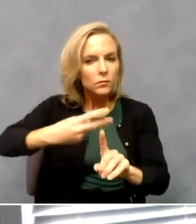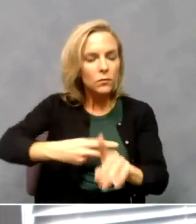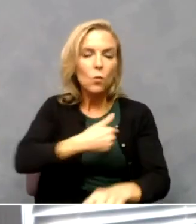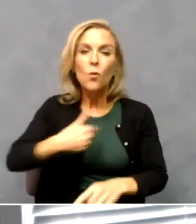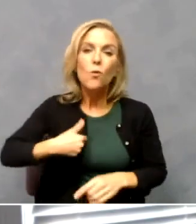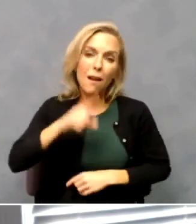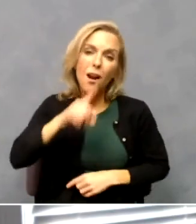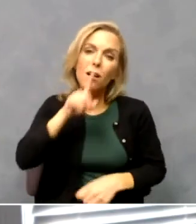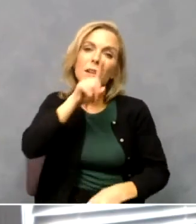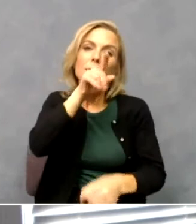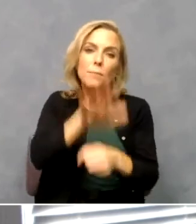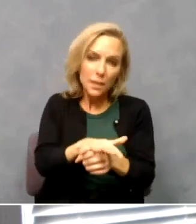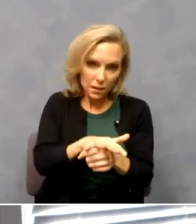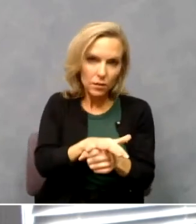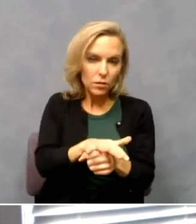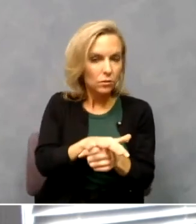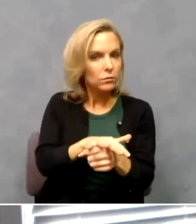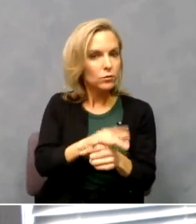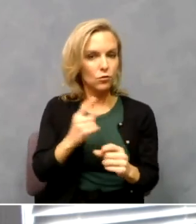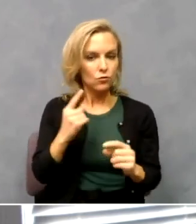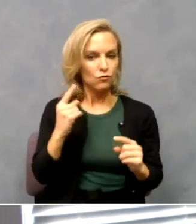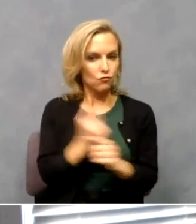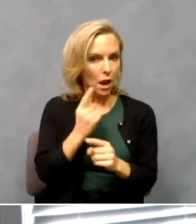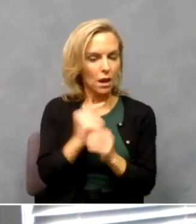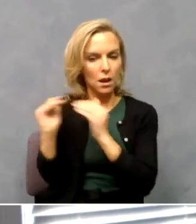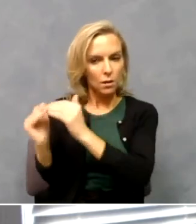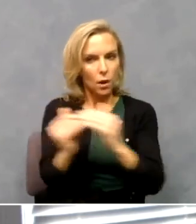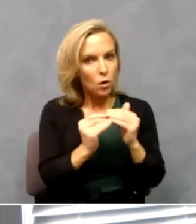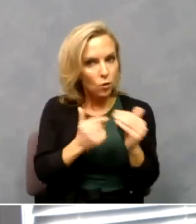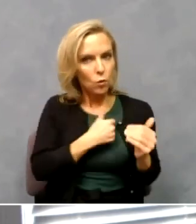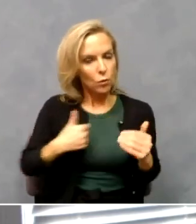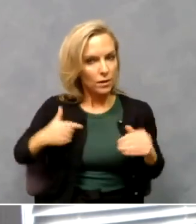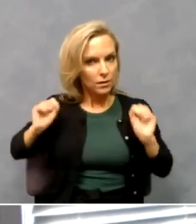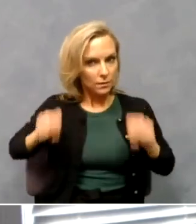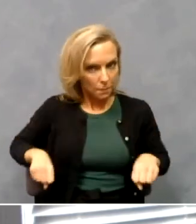this is fairly and equitably as we possibly can, getting this vaccine out